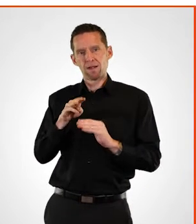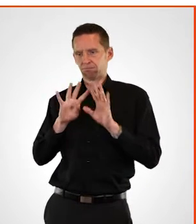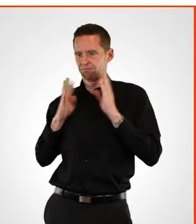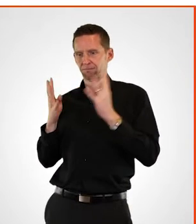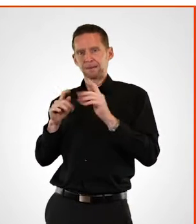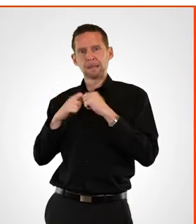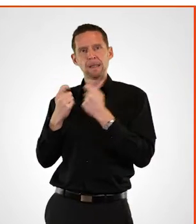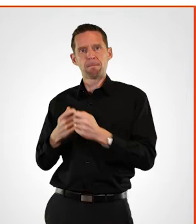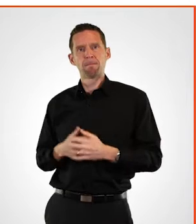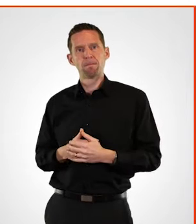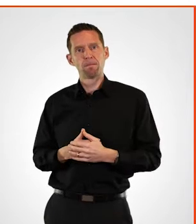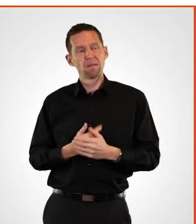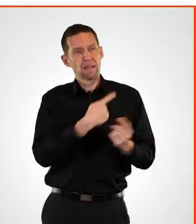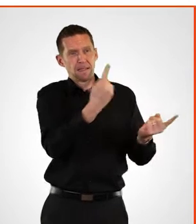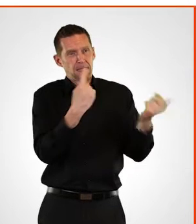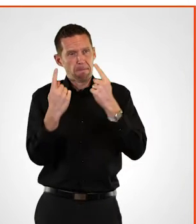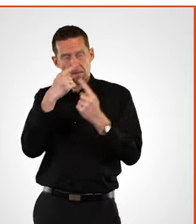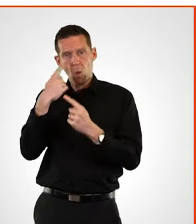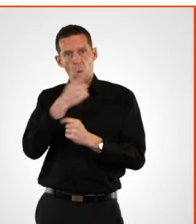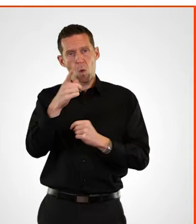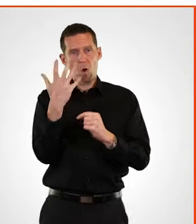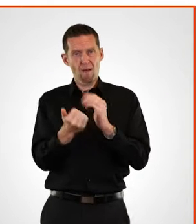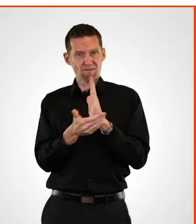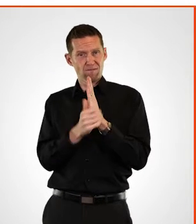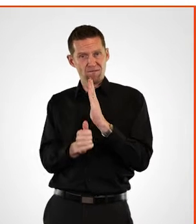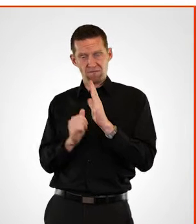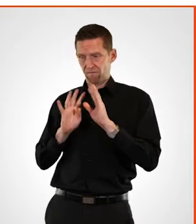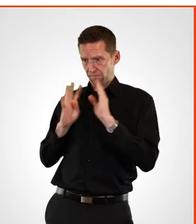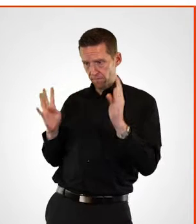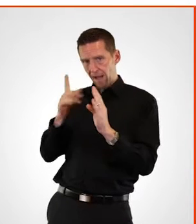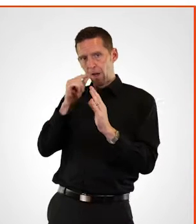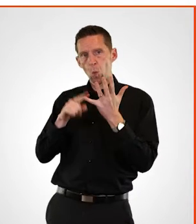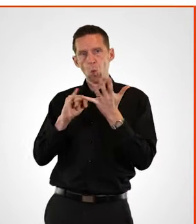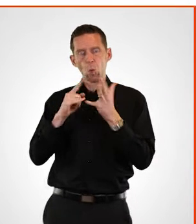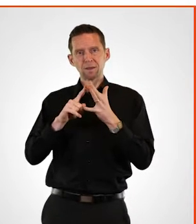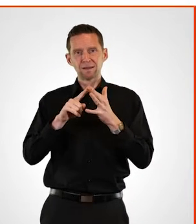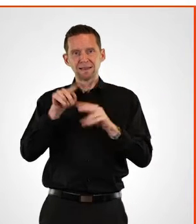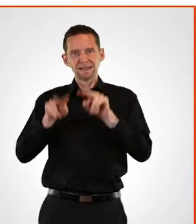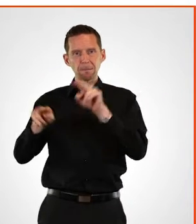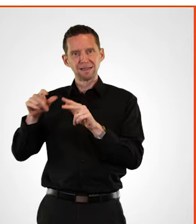other people who have expertise, so that this team can use assessment data,